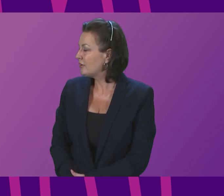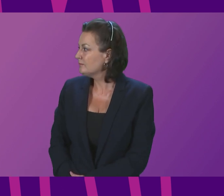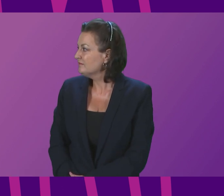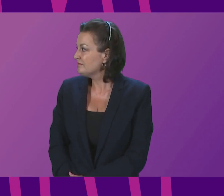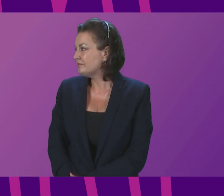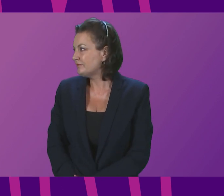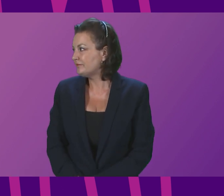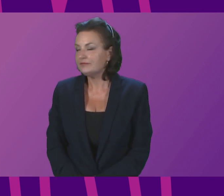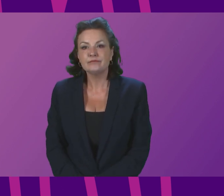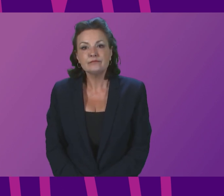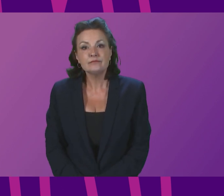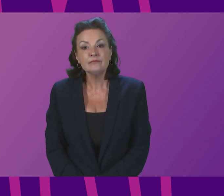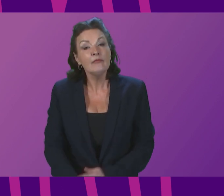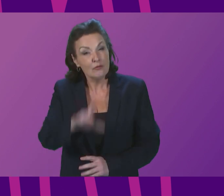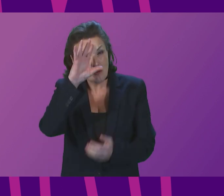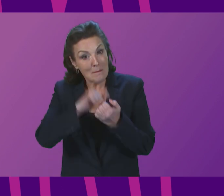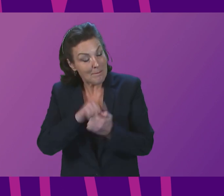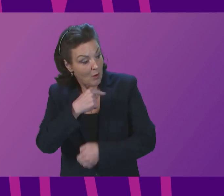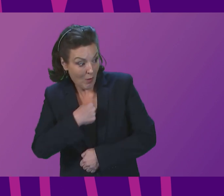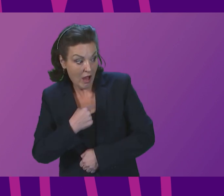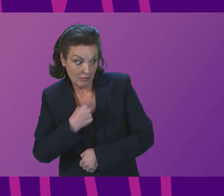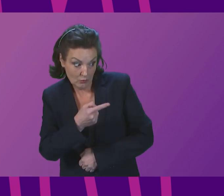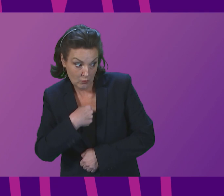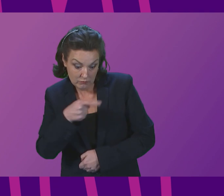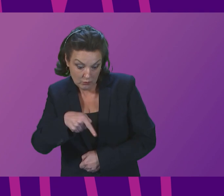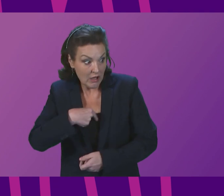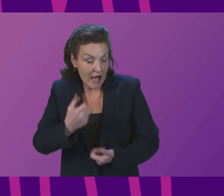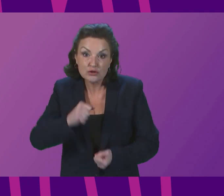his colleagues voted against when the budget came before the Parliament.